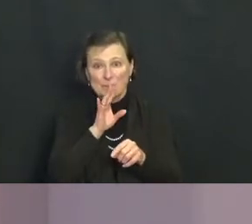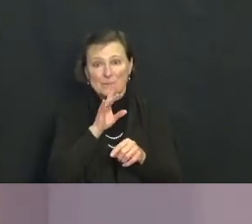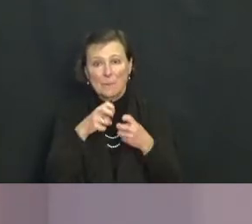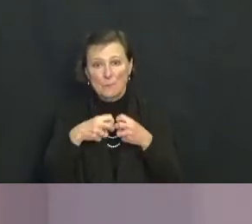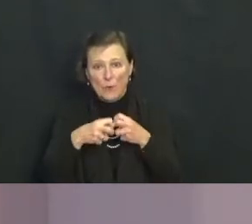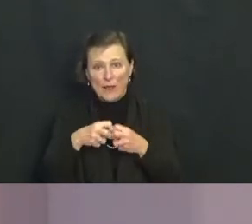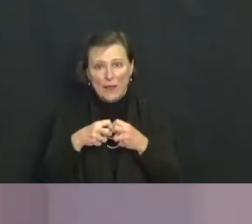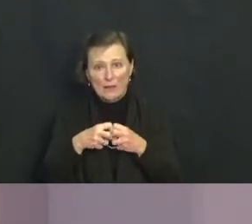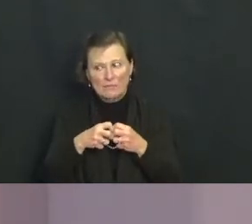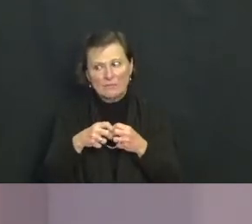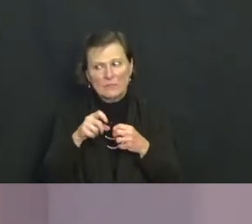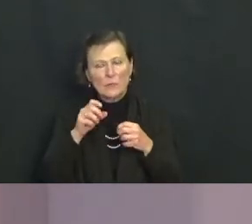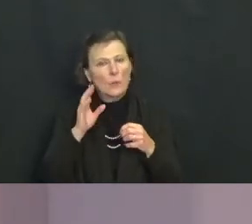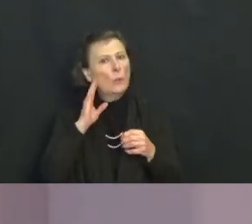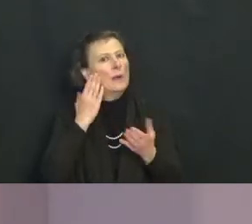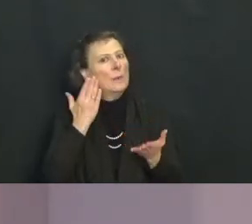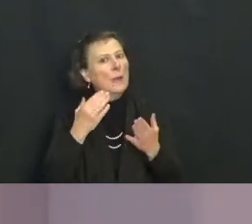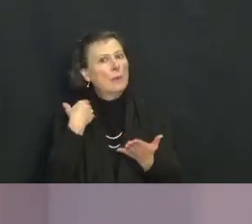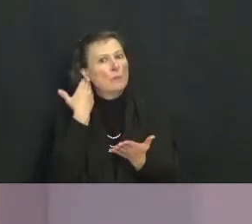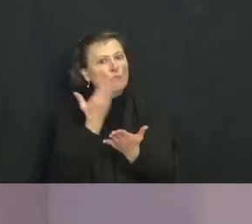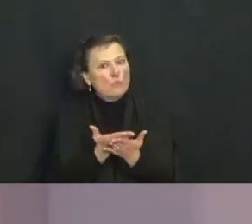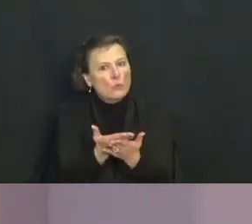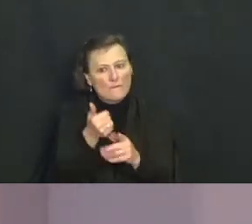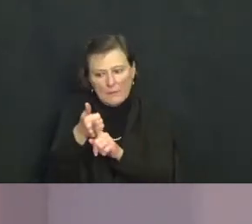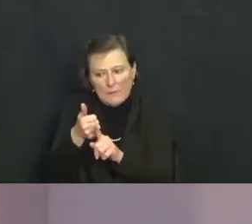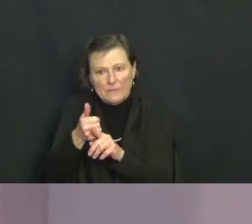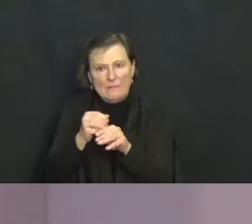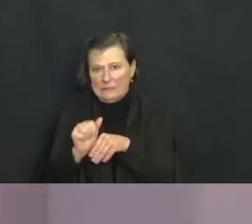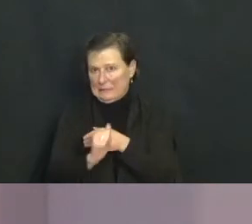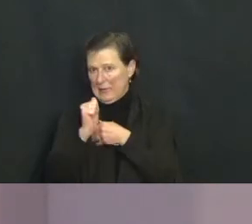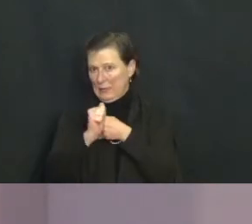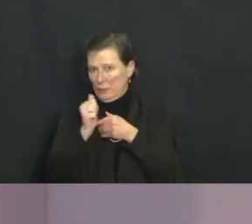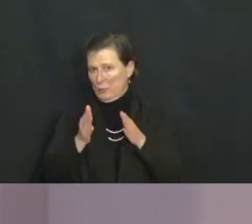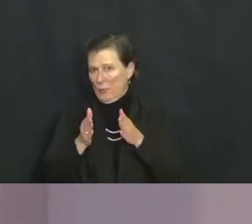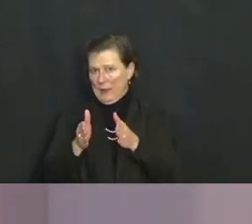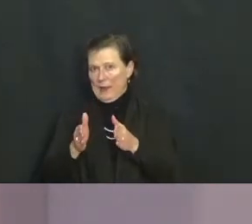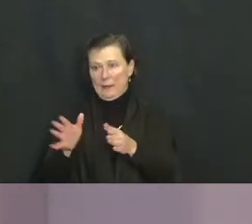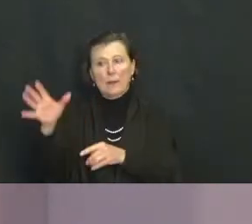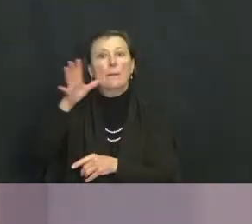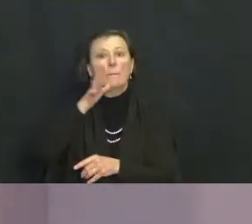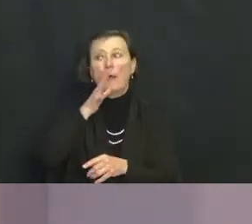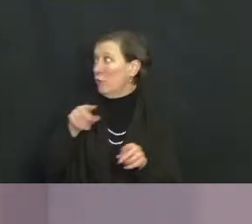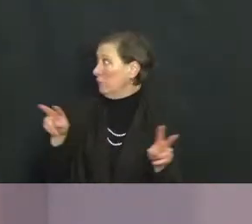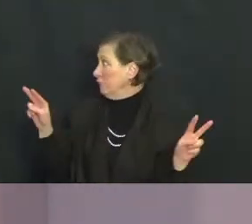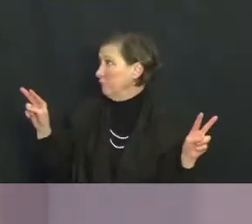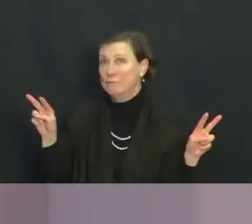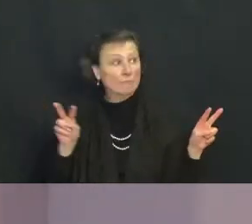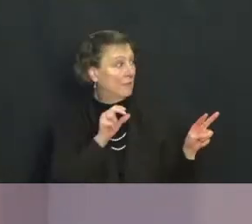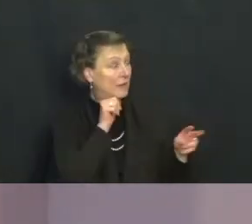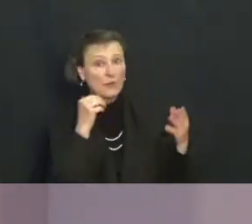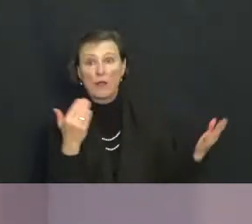in dangerous ways. But, their mothers aren't around to look after them.